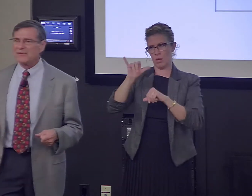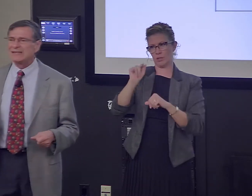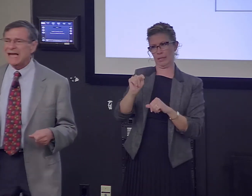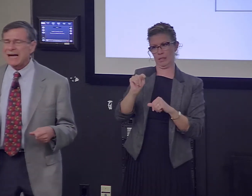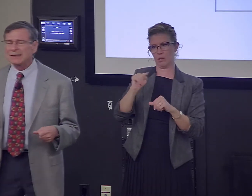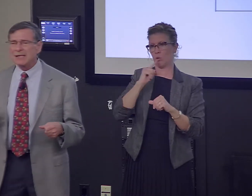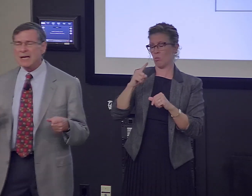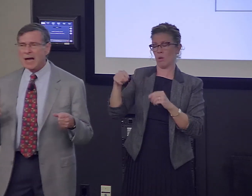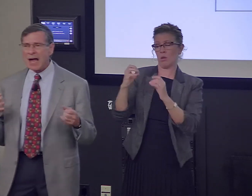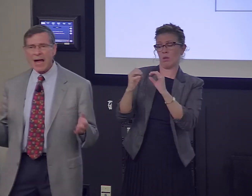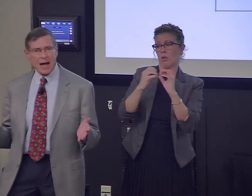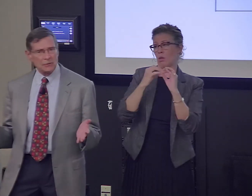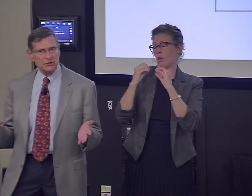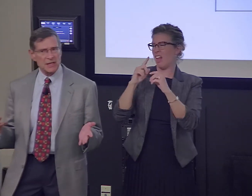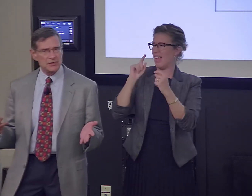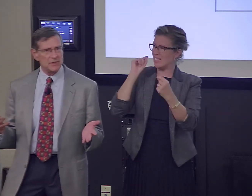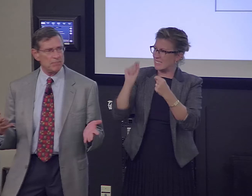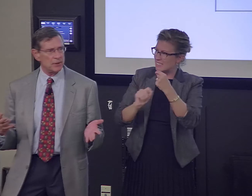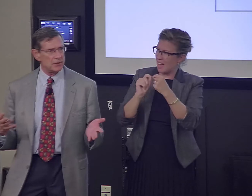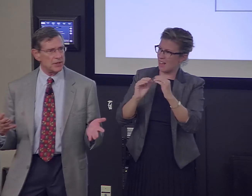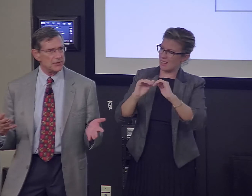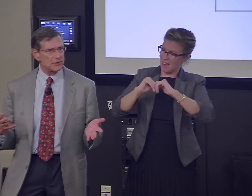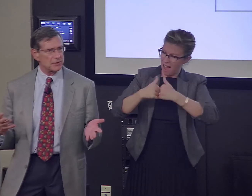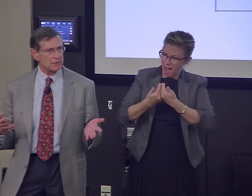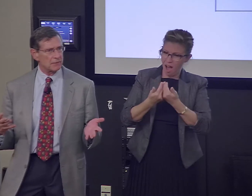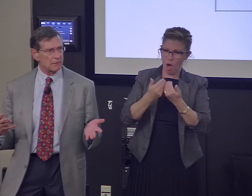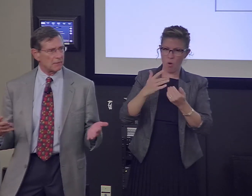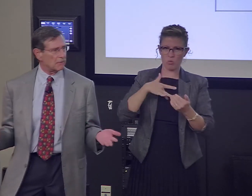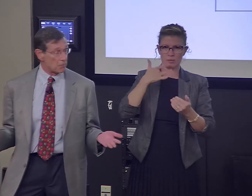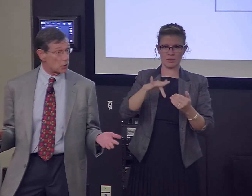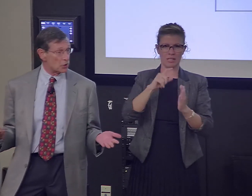of exactly how sensitive periods emerge, how they close,